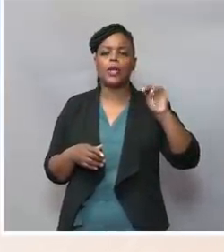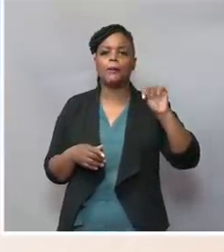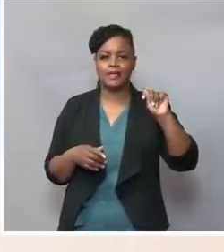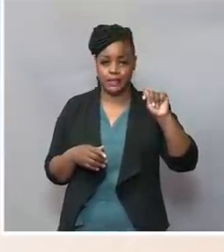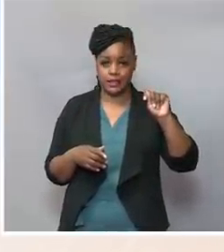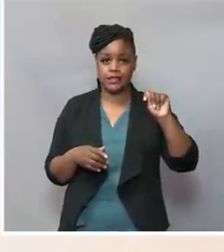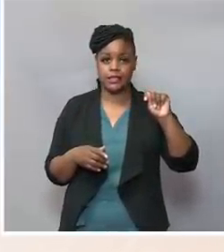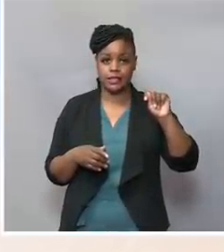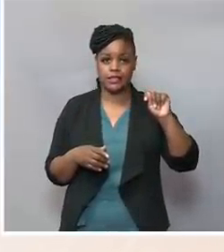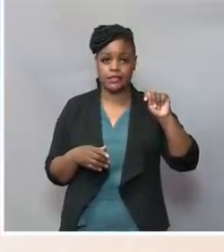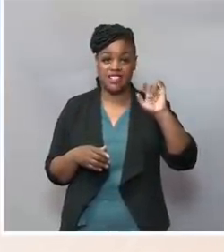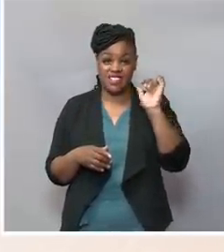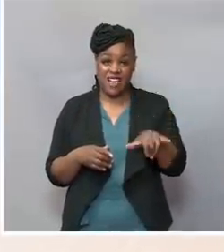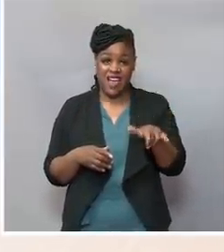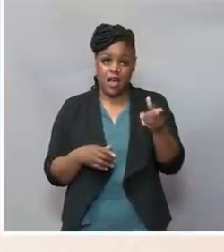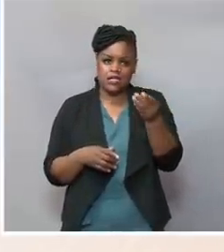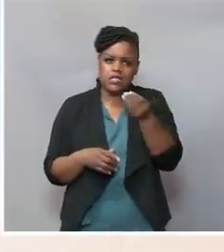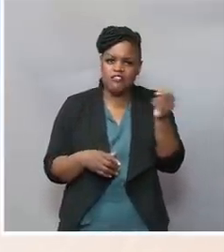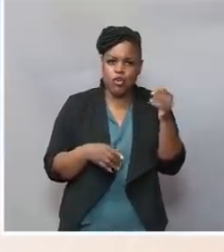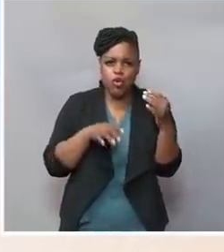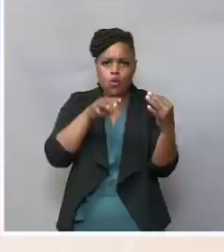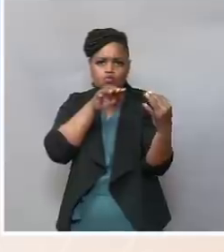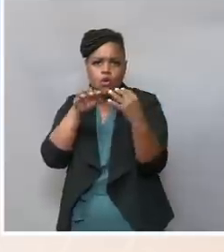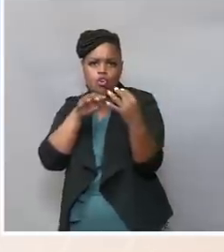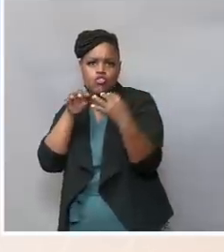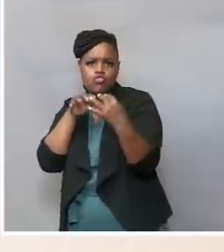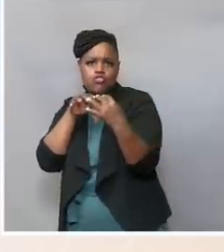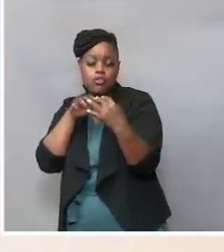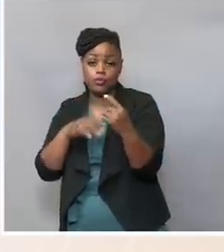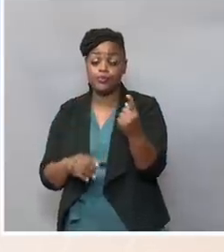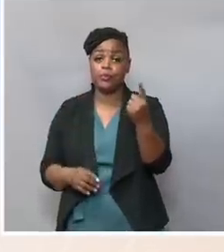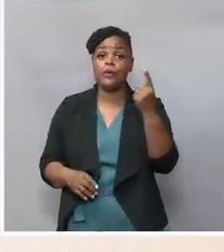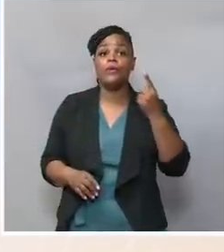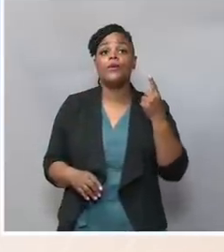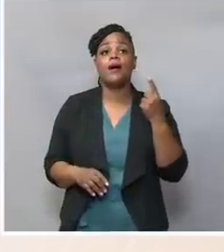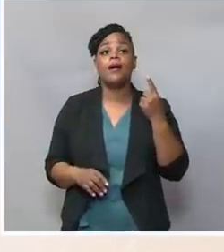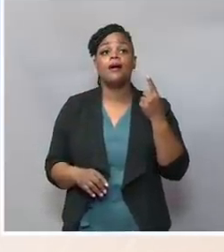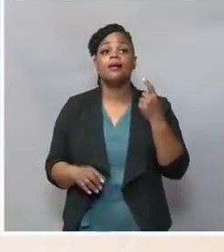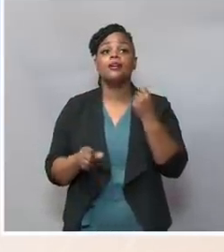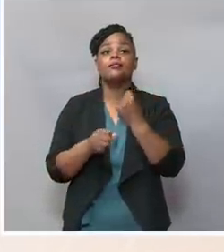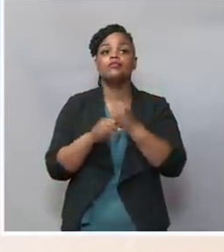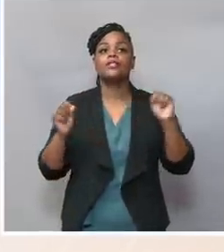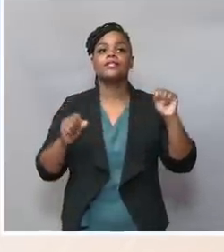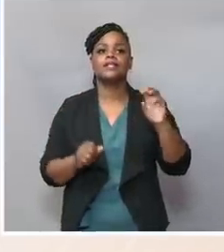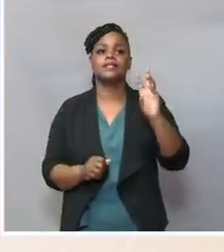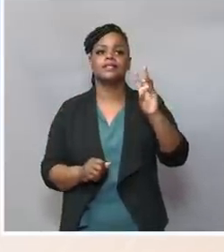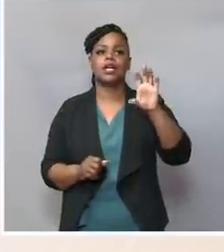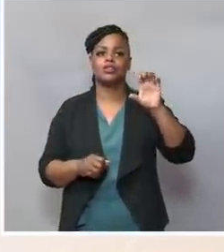including one that liberated around 600 enslaved men, women and children.